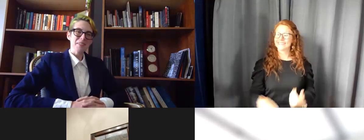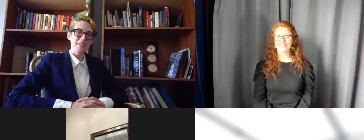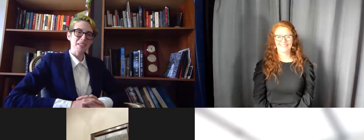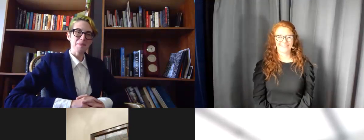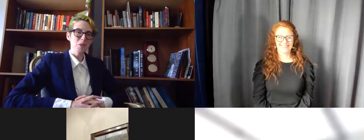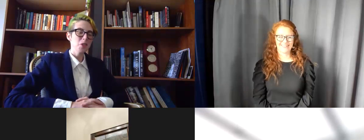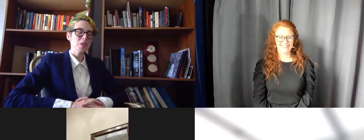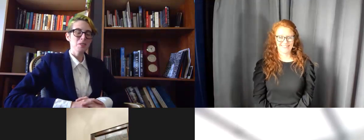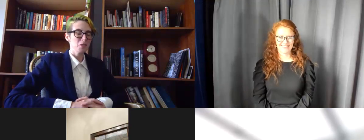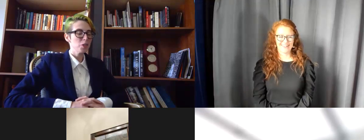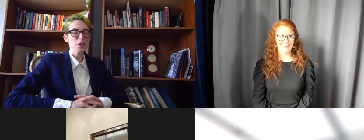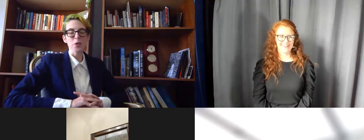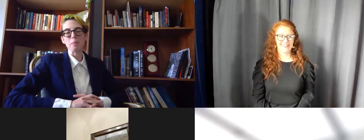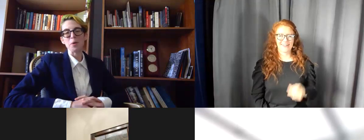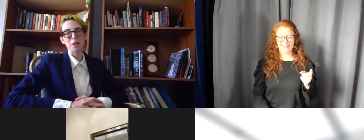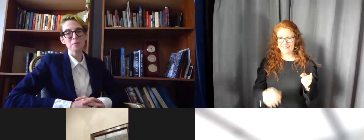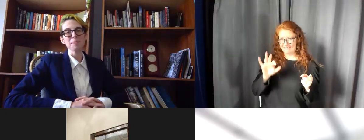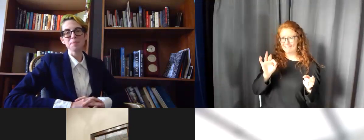Farrah Garland: couldn't couldn't agree more.